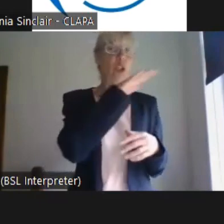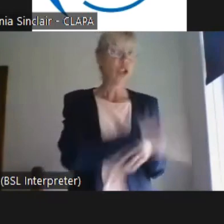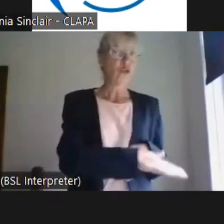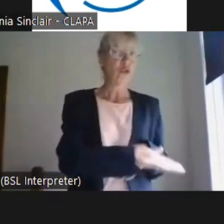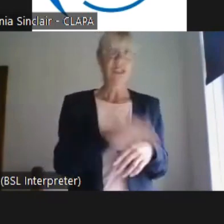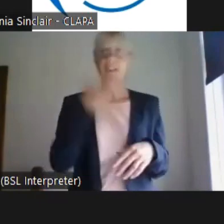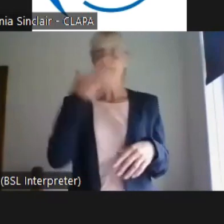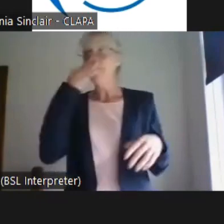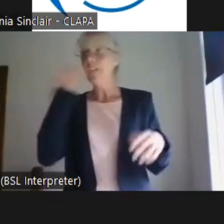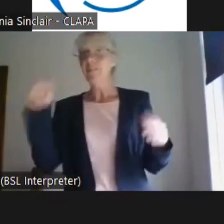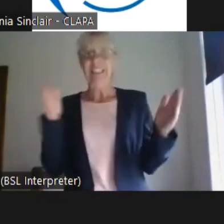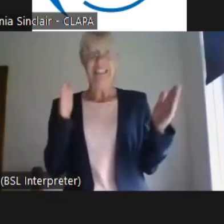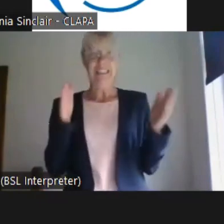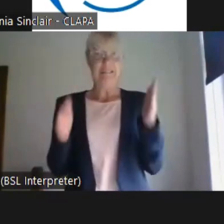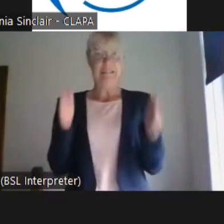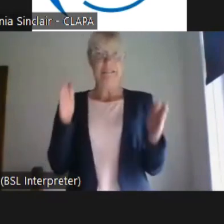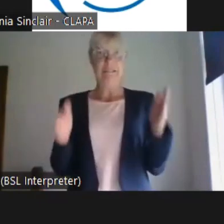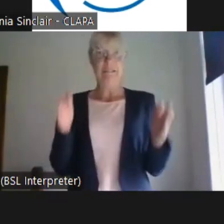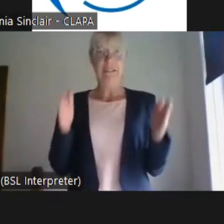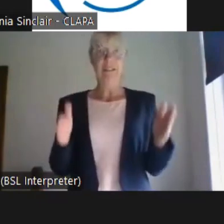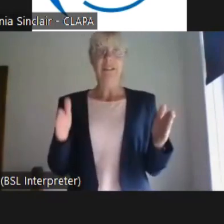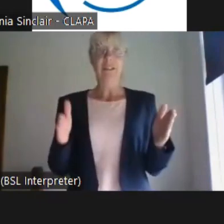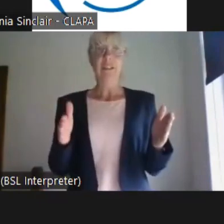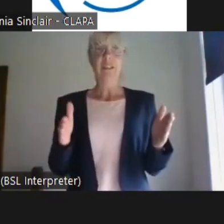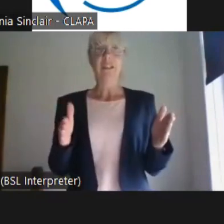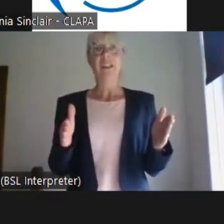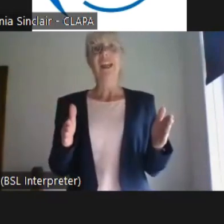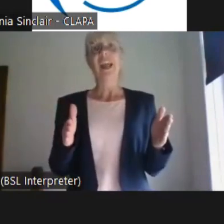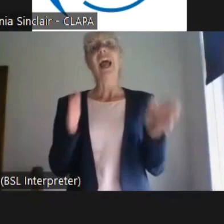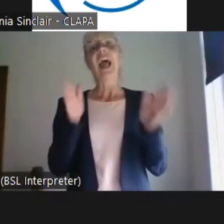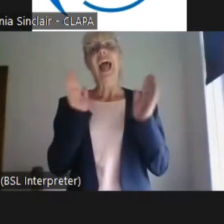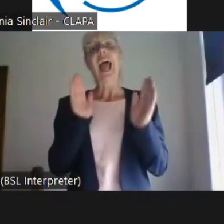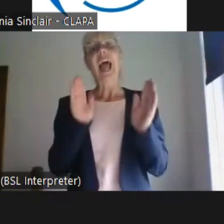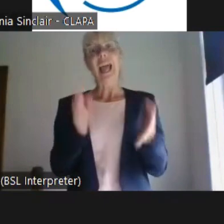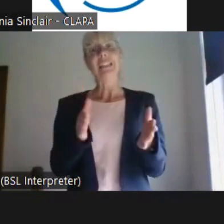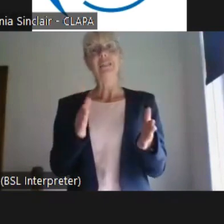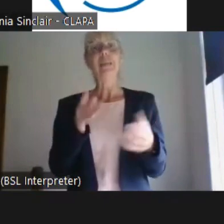um it generally sort of does unfortunately tend to be it you know some vote